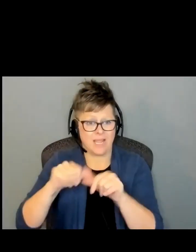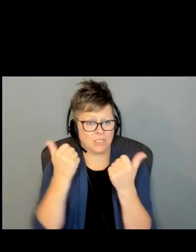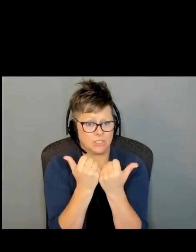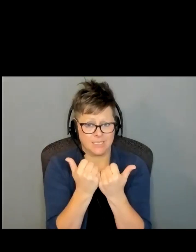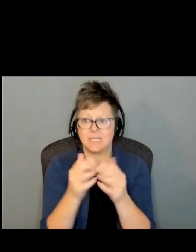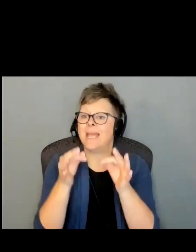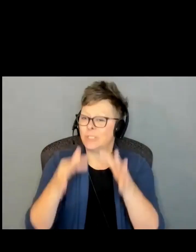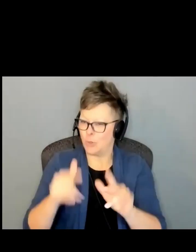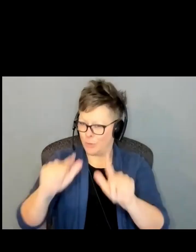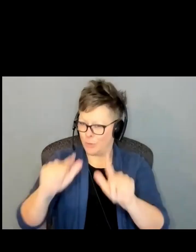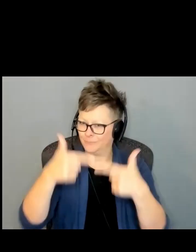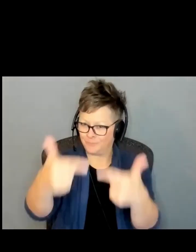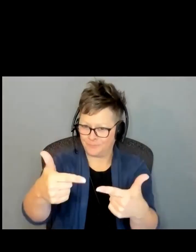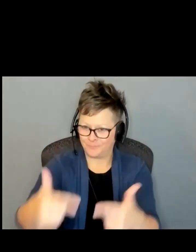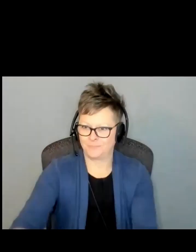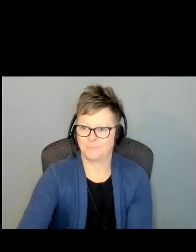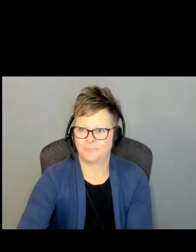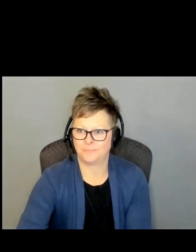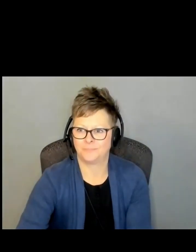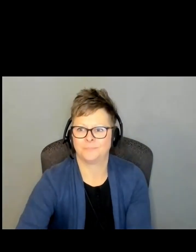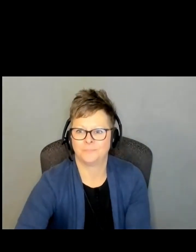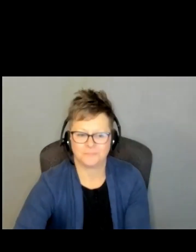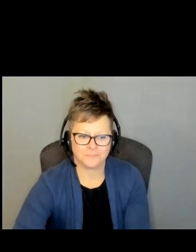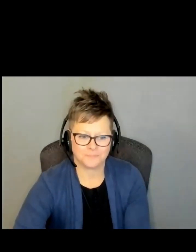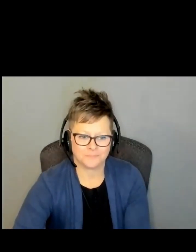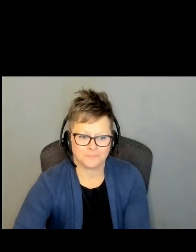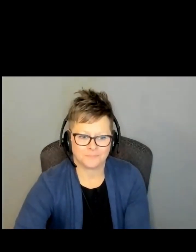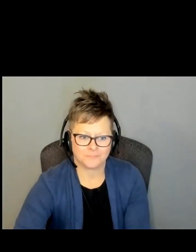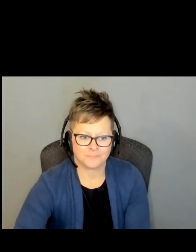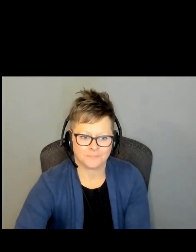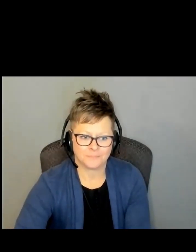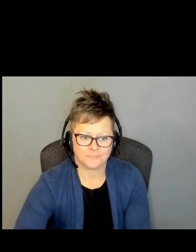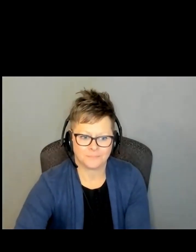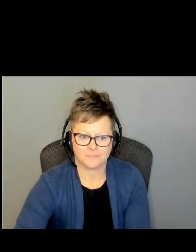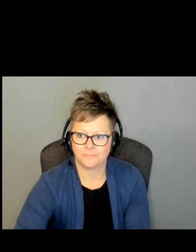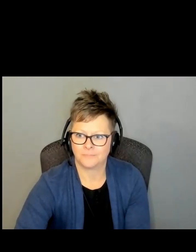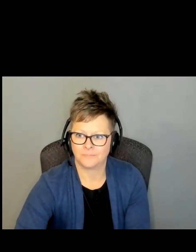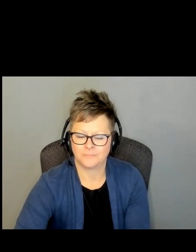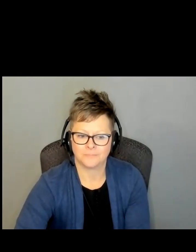And also for us as a plug as a CHC, did you know today you can walk to any CHC out of